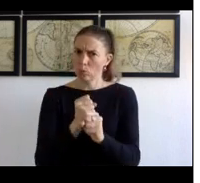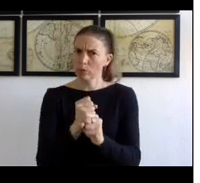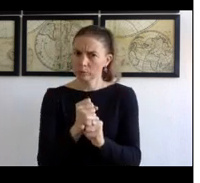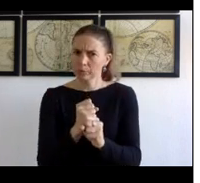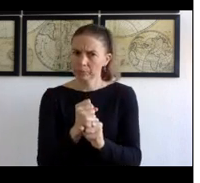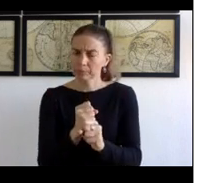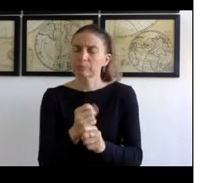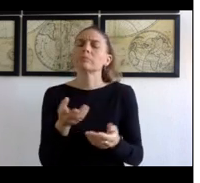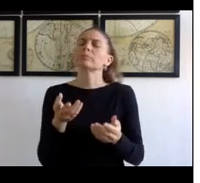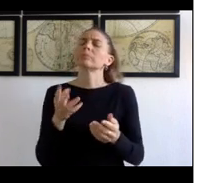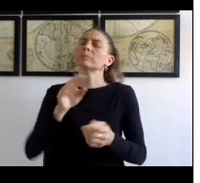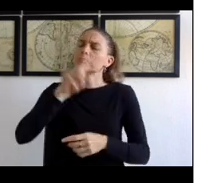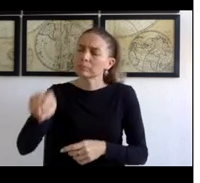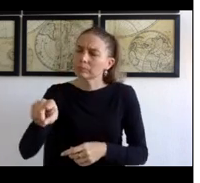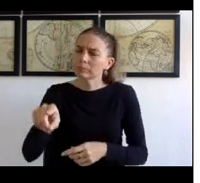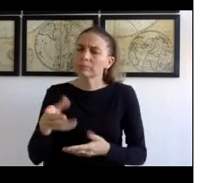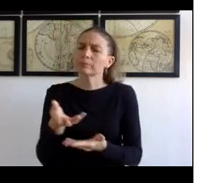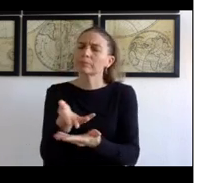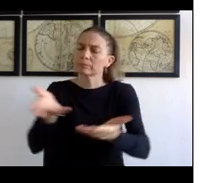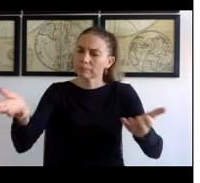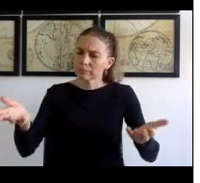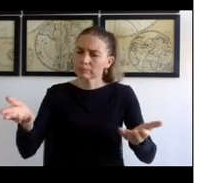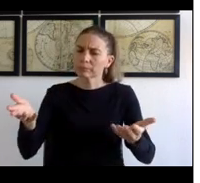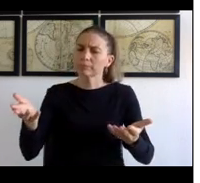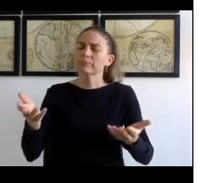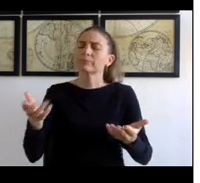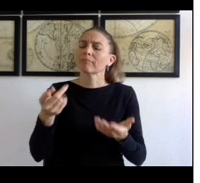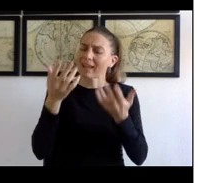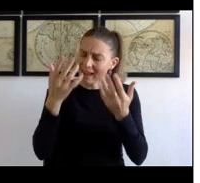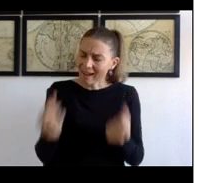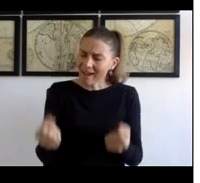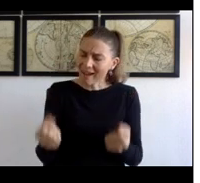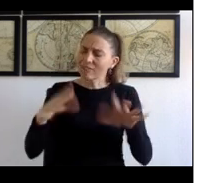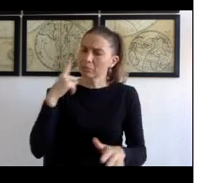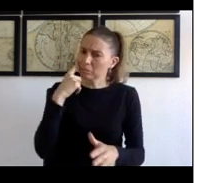of how persons with disabilities are disproportionately in low paid work.